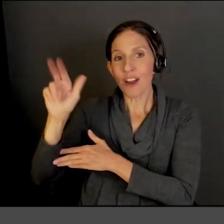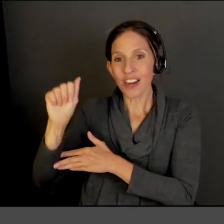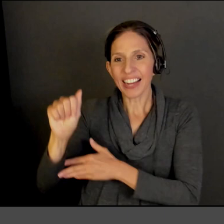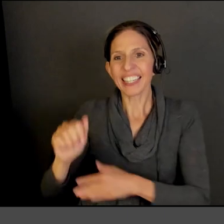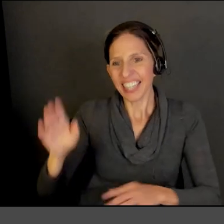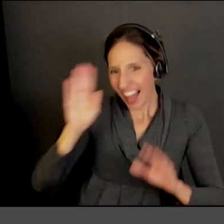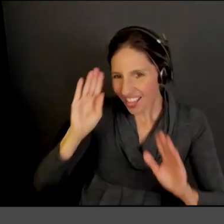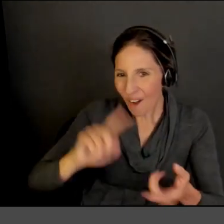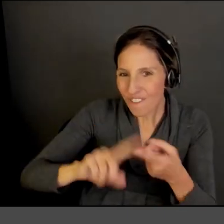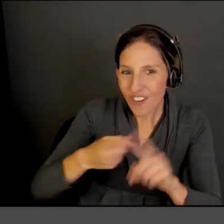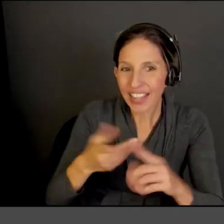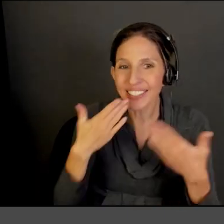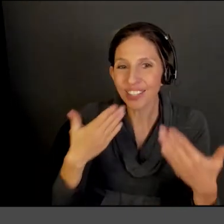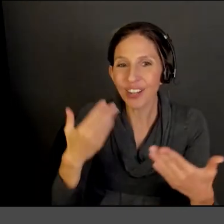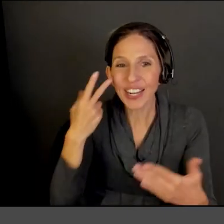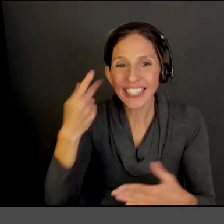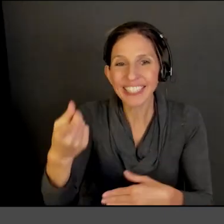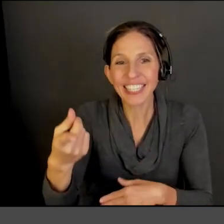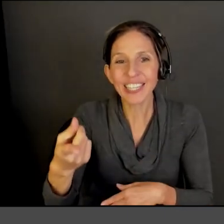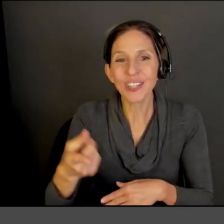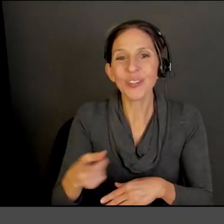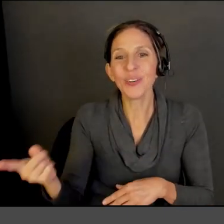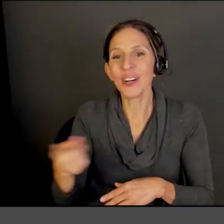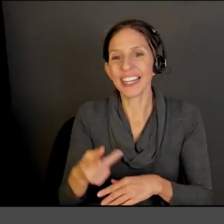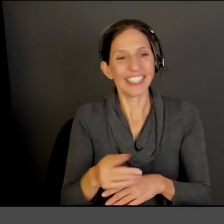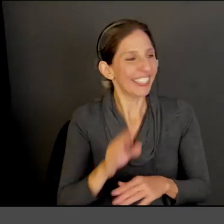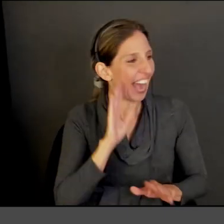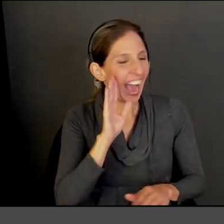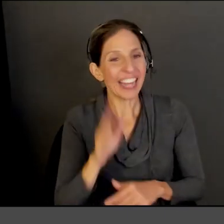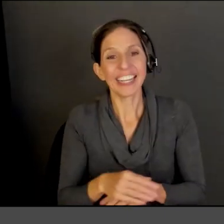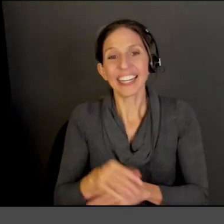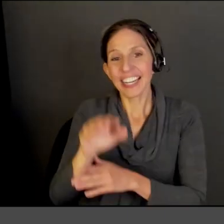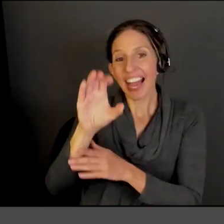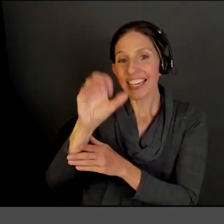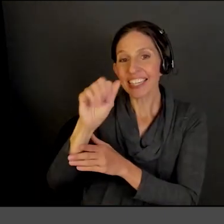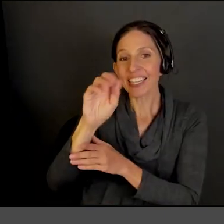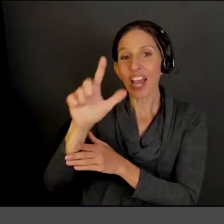CAROL ANDERSON IS A NATIONALLY RECOGNIZED HISTORIAN, THOUGHT LEADER,